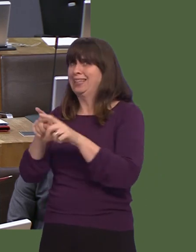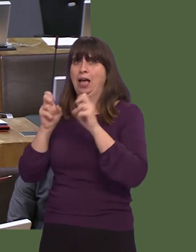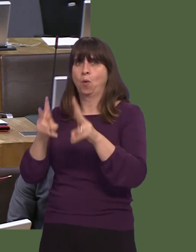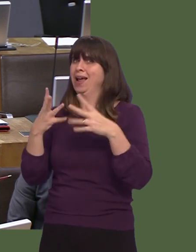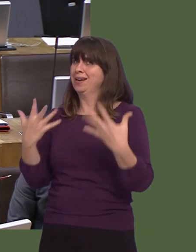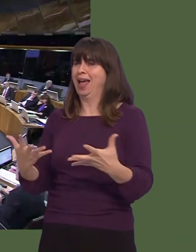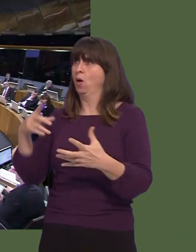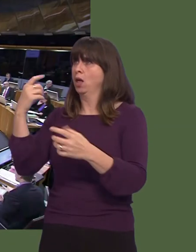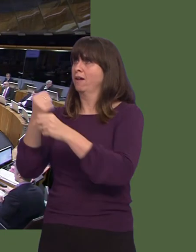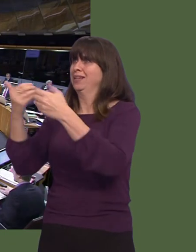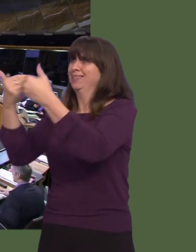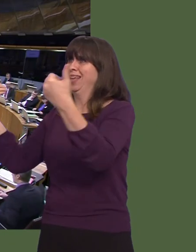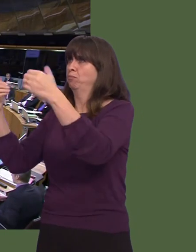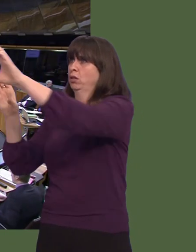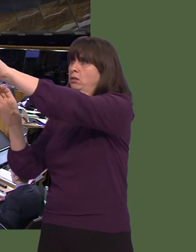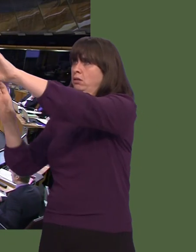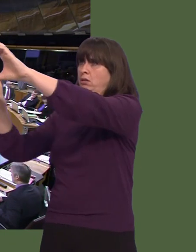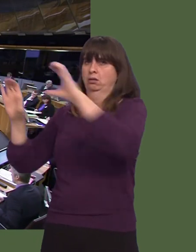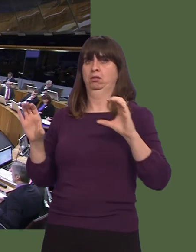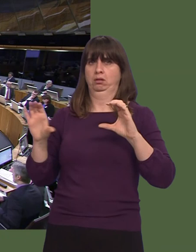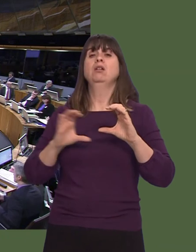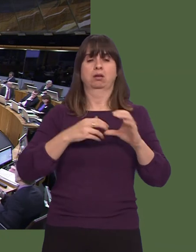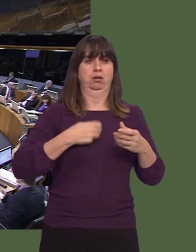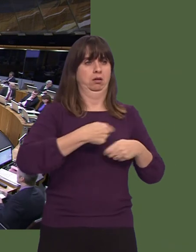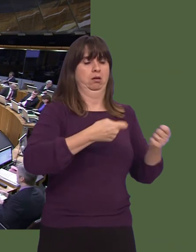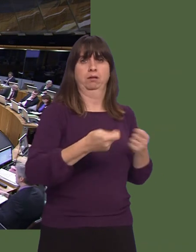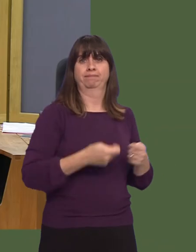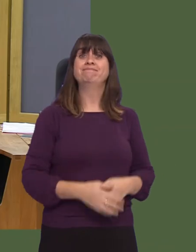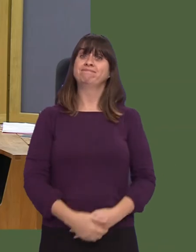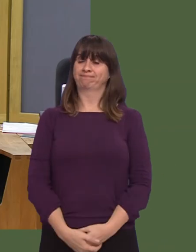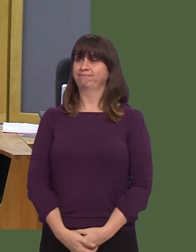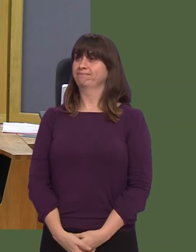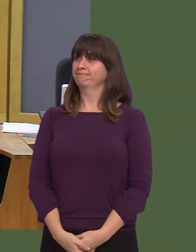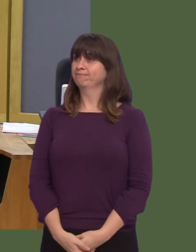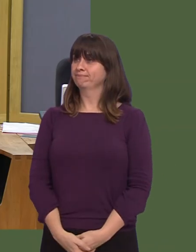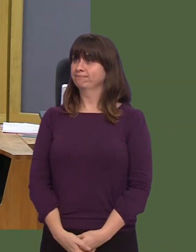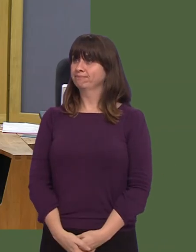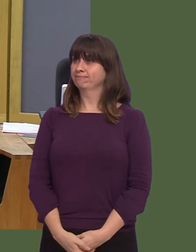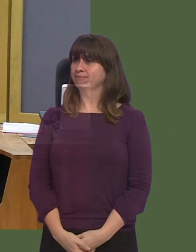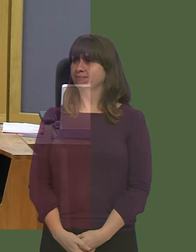Y Llywydd / The Llywydd: Diolch i'r Prif Weinidog.